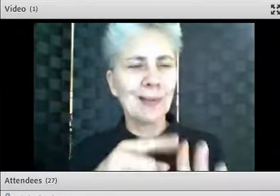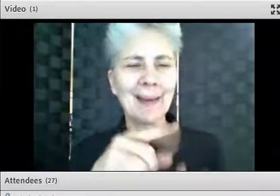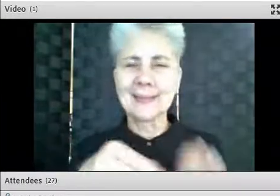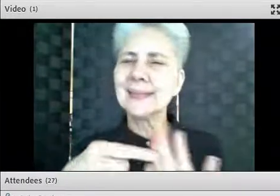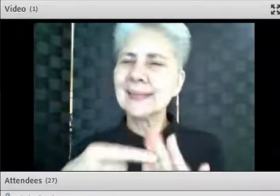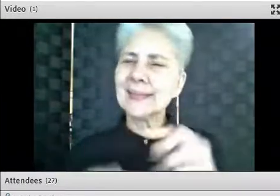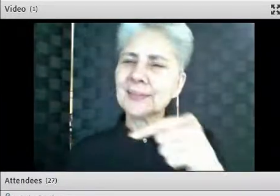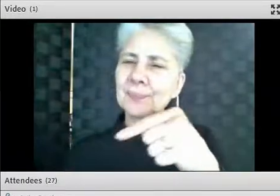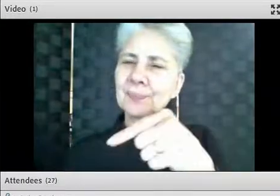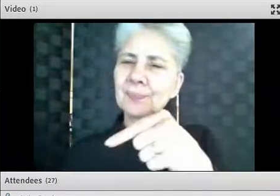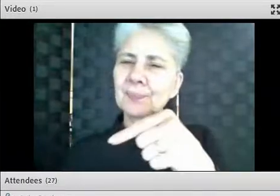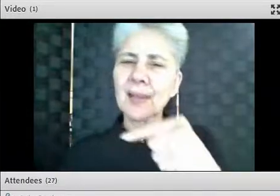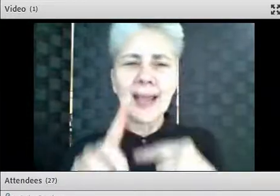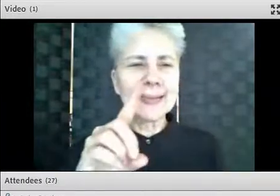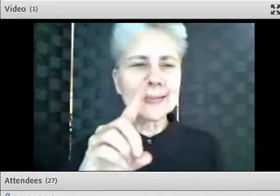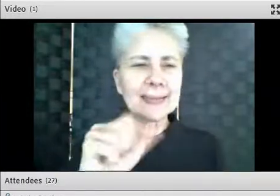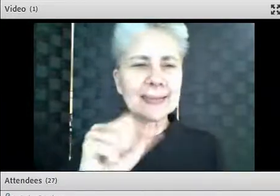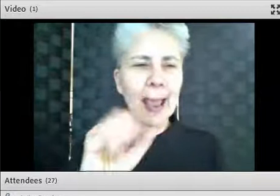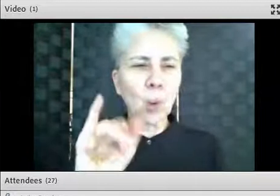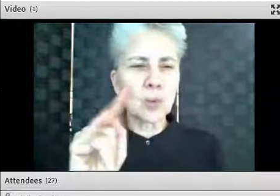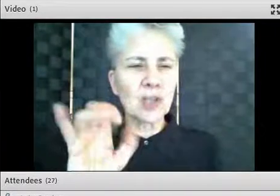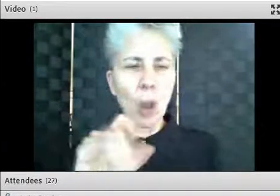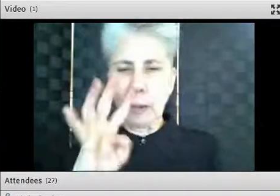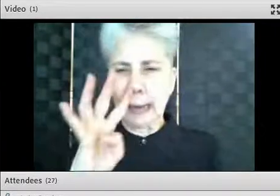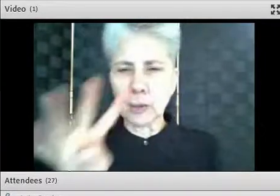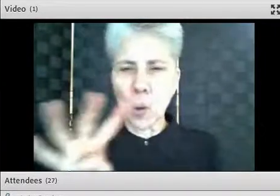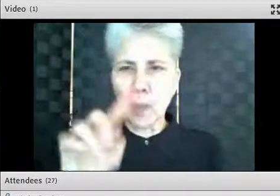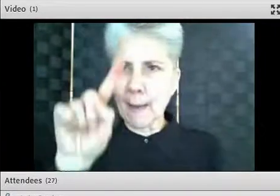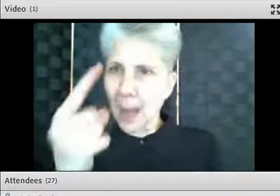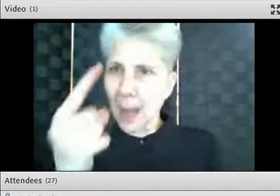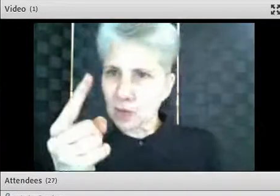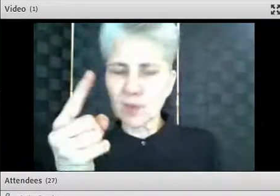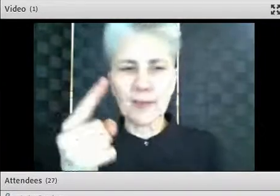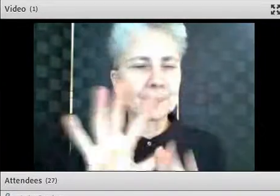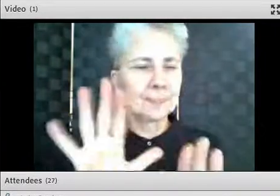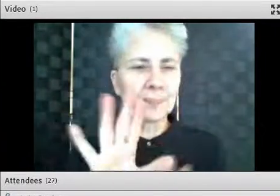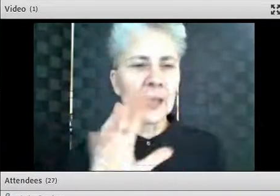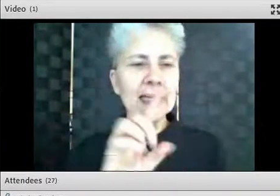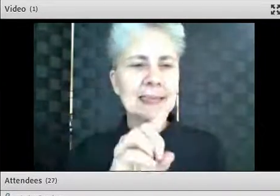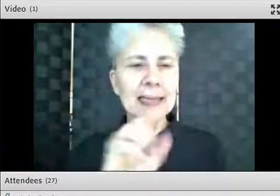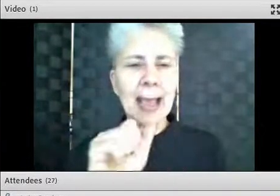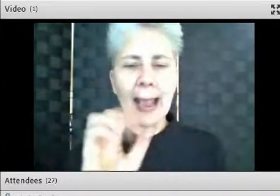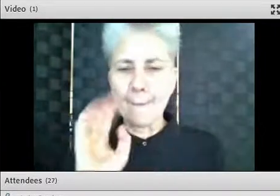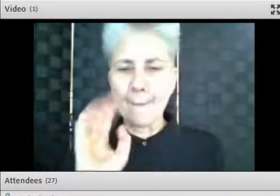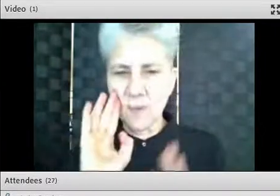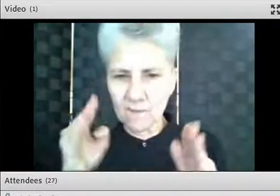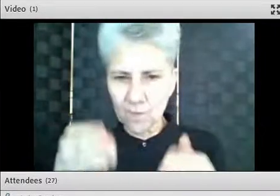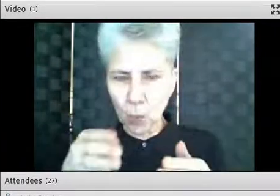just ignore that, you know, apostrophe, and just Cutter out, you know, the D-A-M, same thing with,